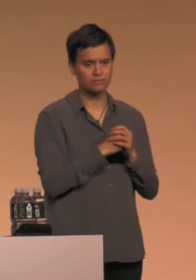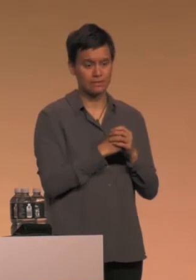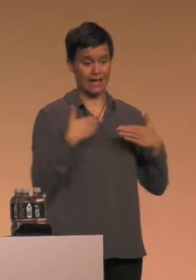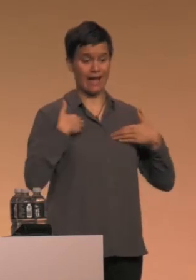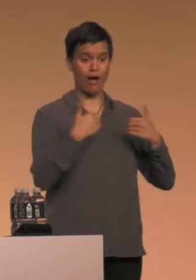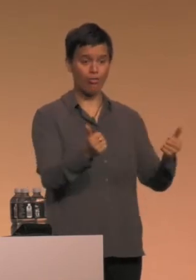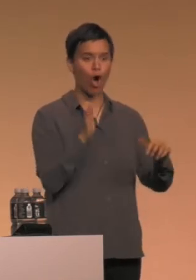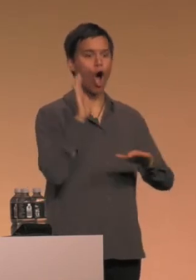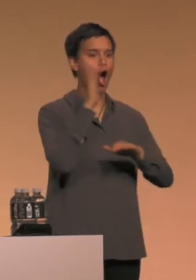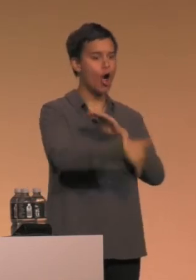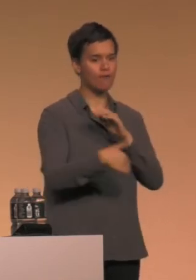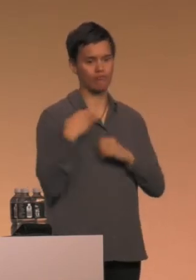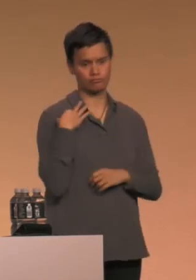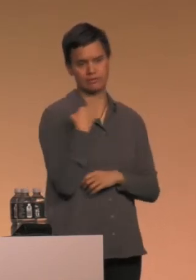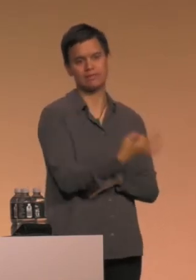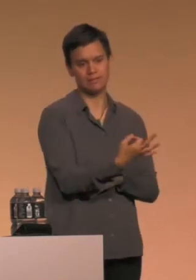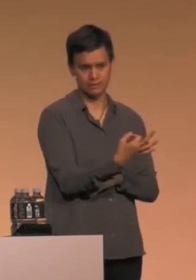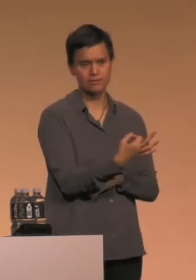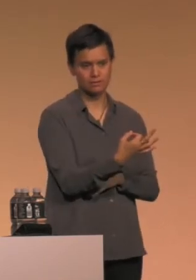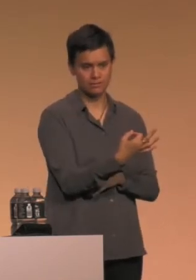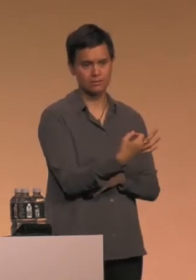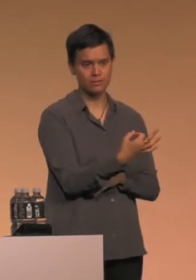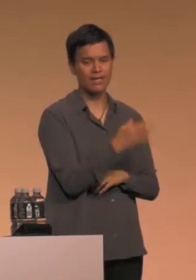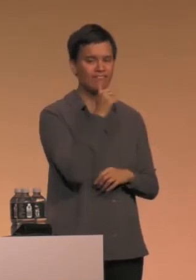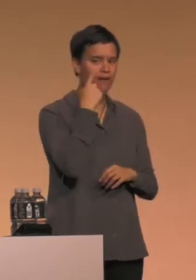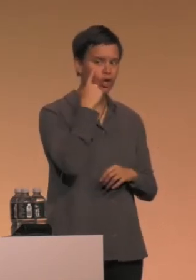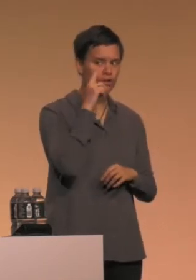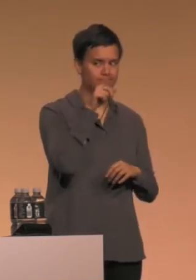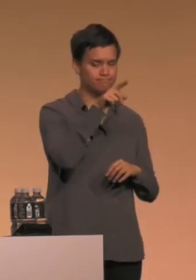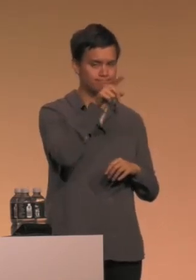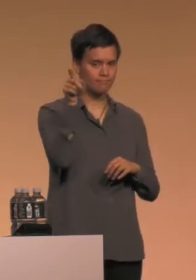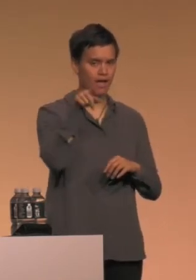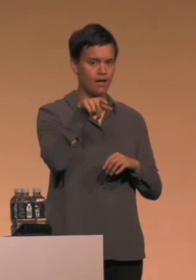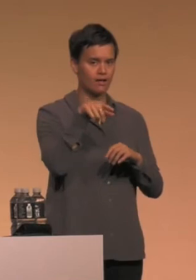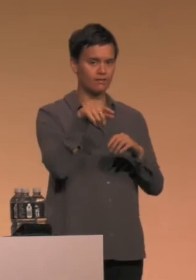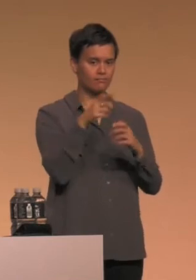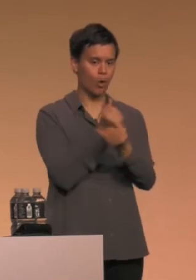when you compare our employed staff across New Zealand.